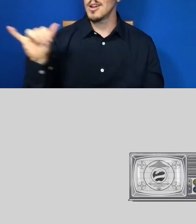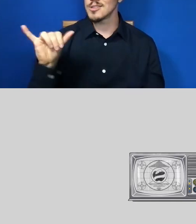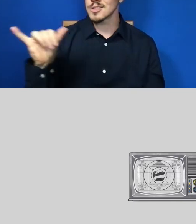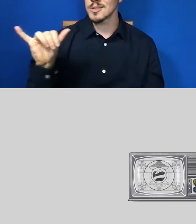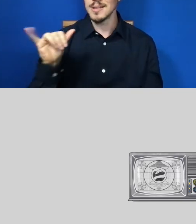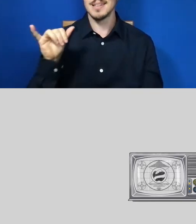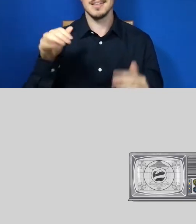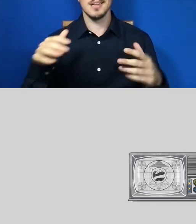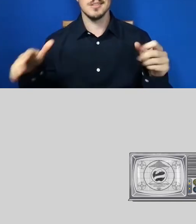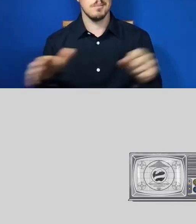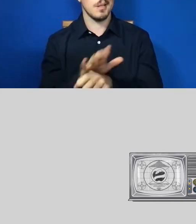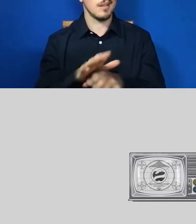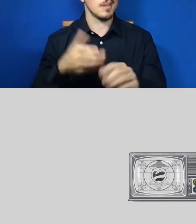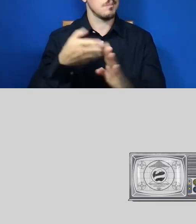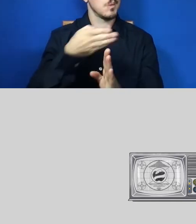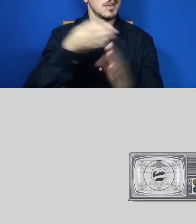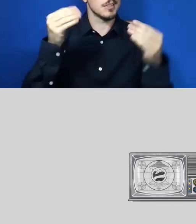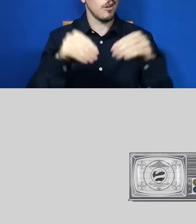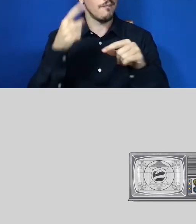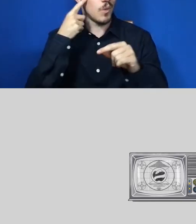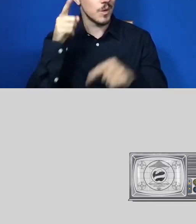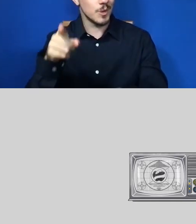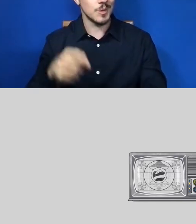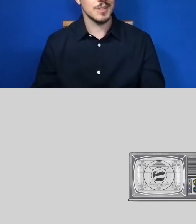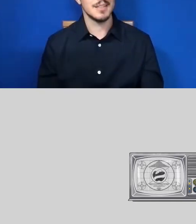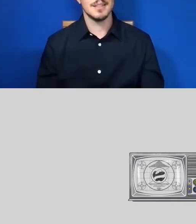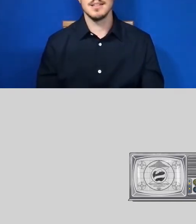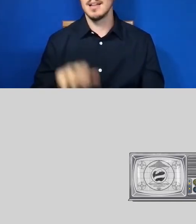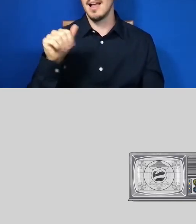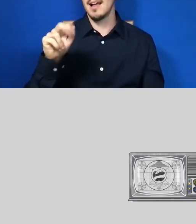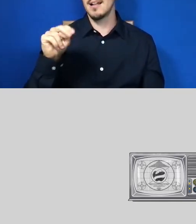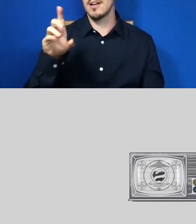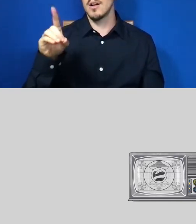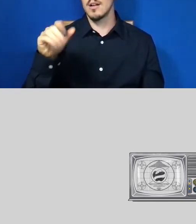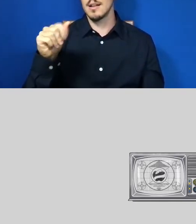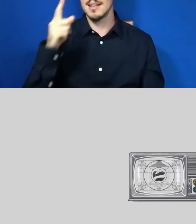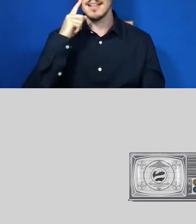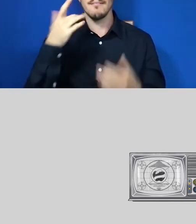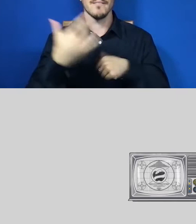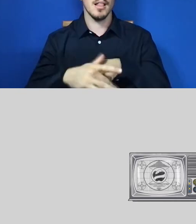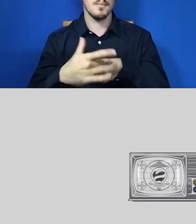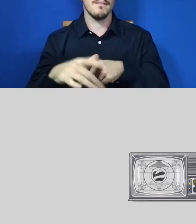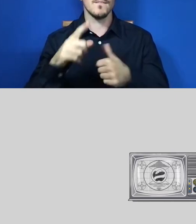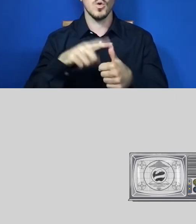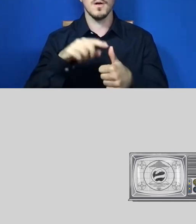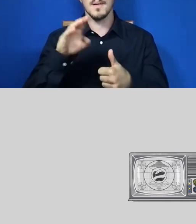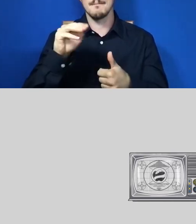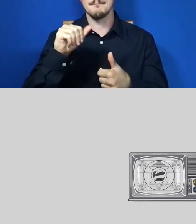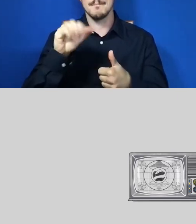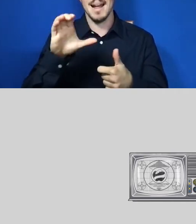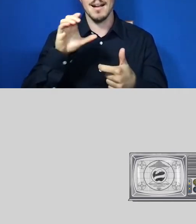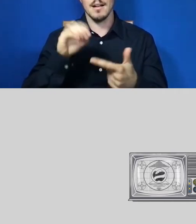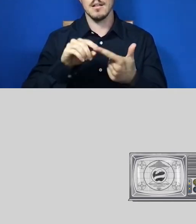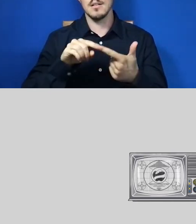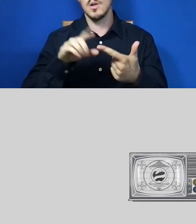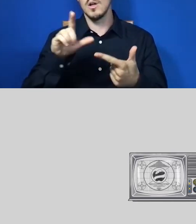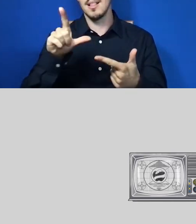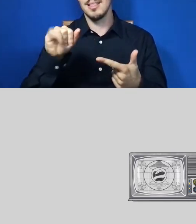Plus, it's completely pre-installed for you. Anaconda is available for Mac OS, Linux and also Windows.